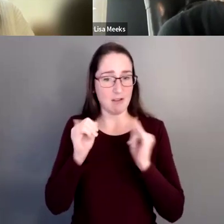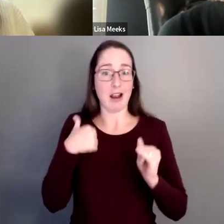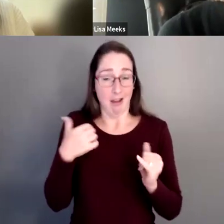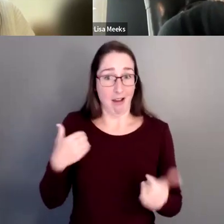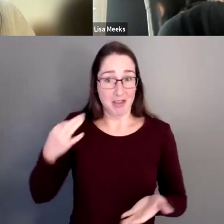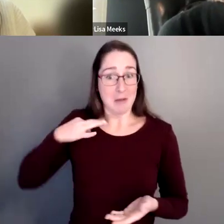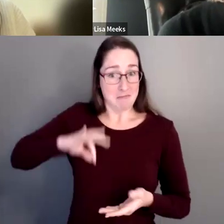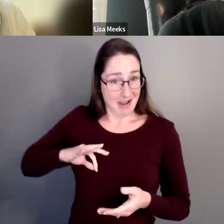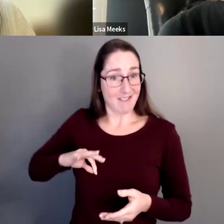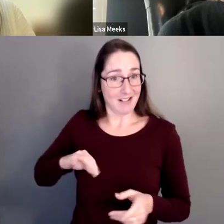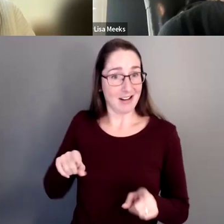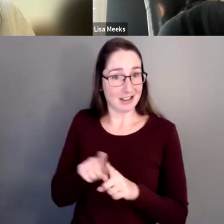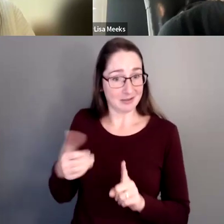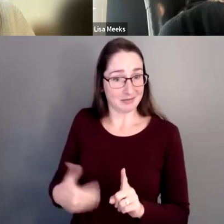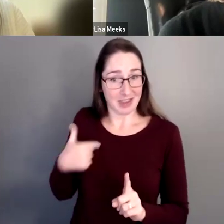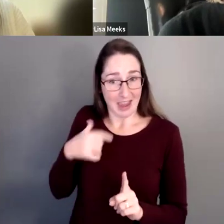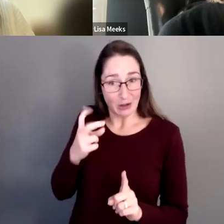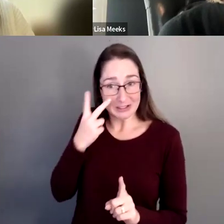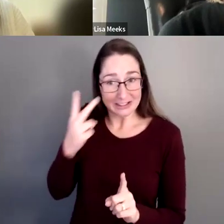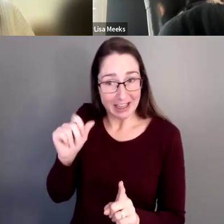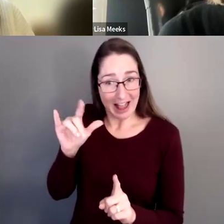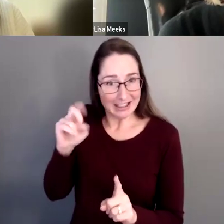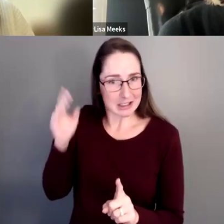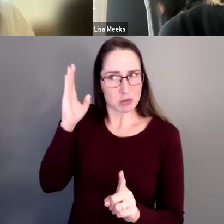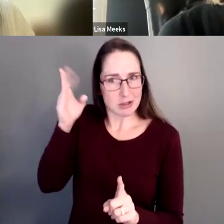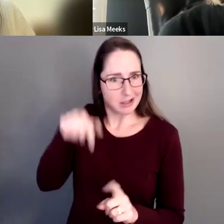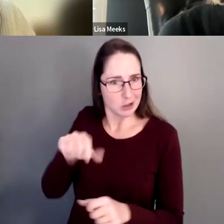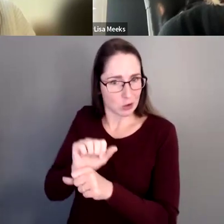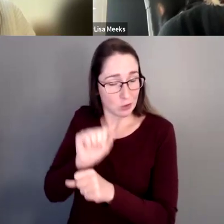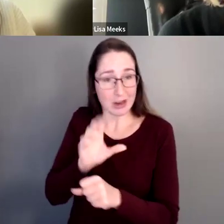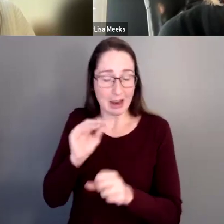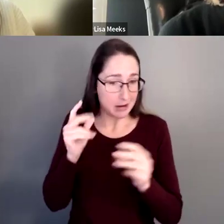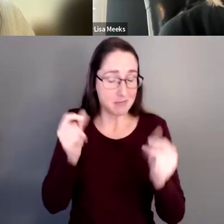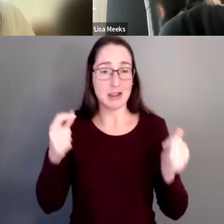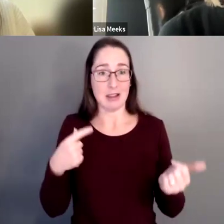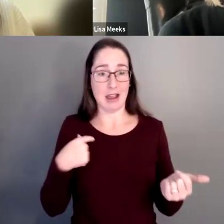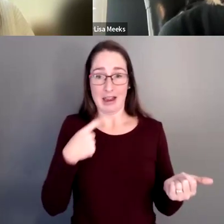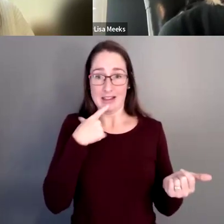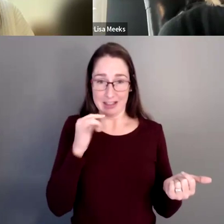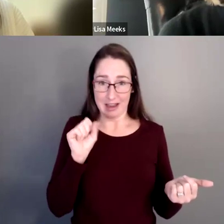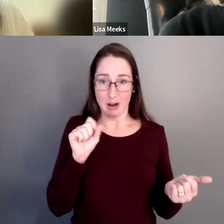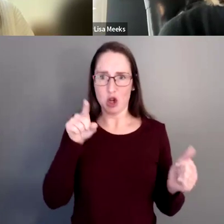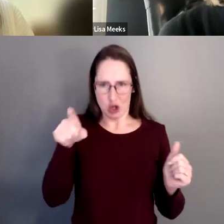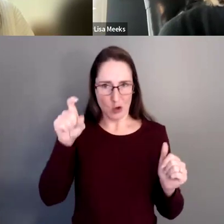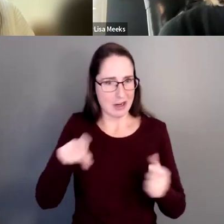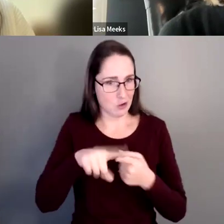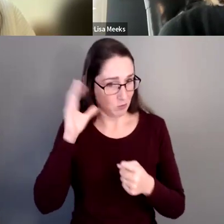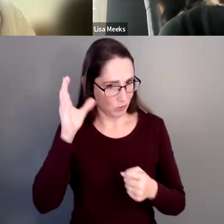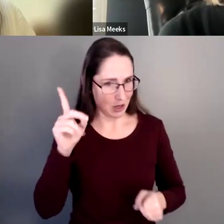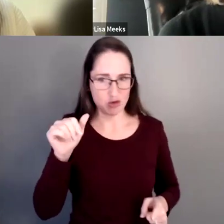neuroincollusive selection . And I had the benefit of seeing Allison present this work